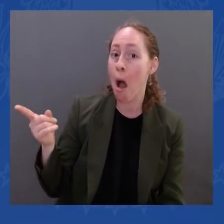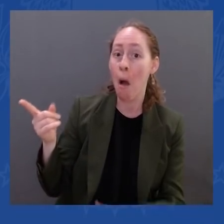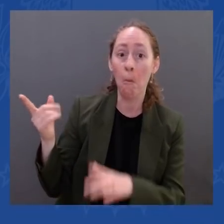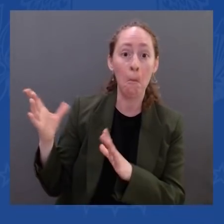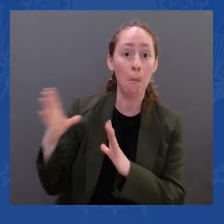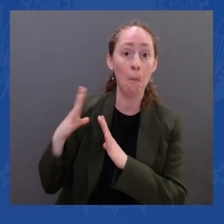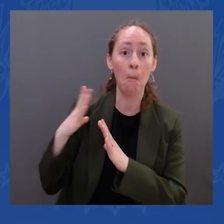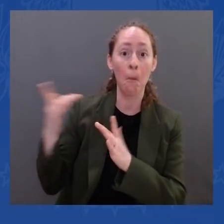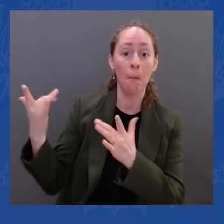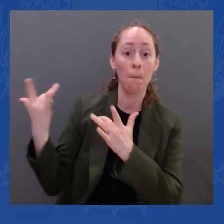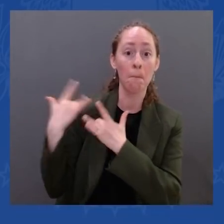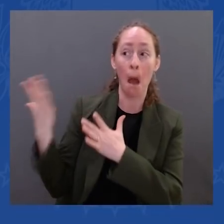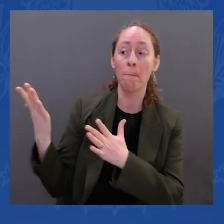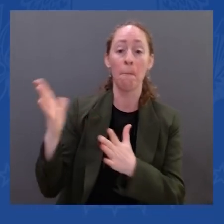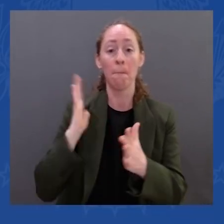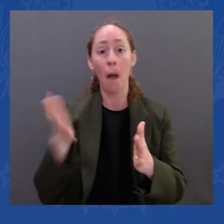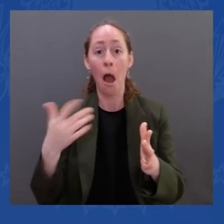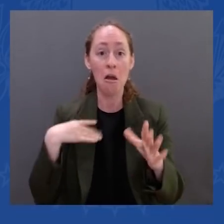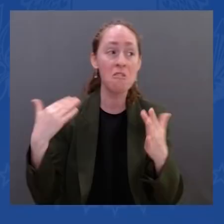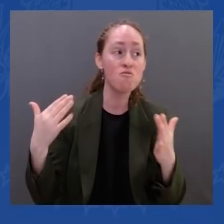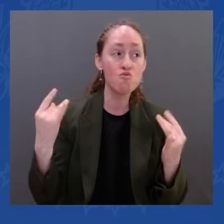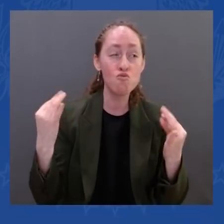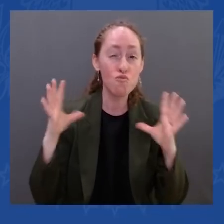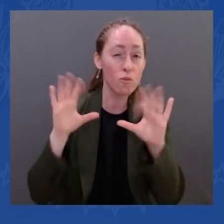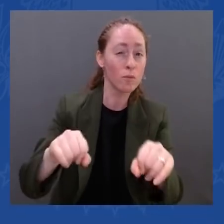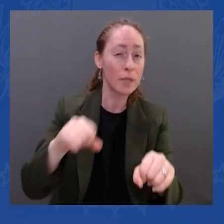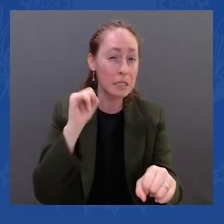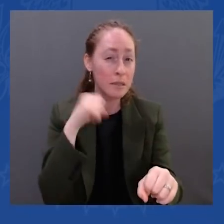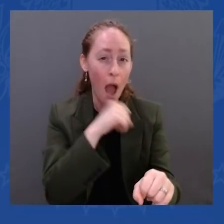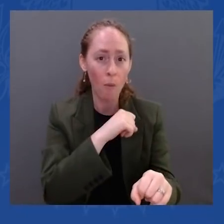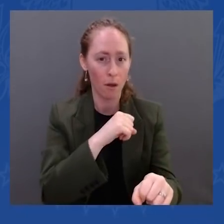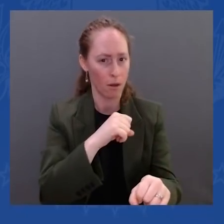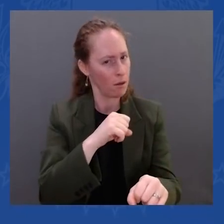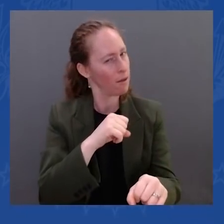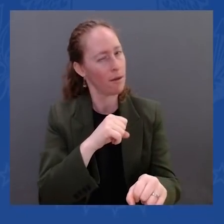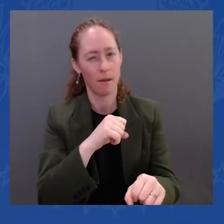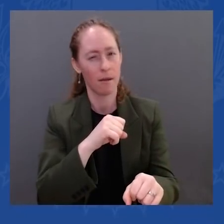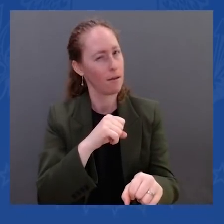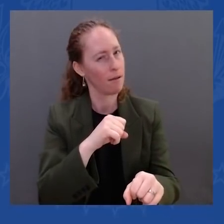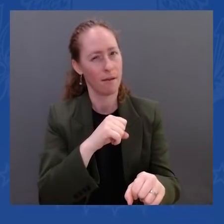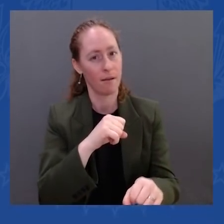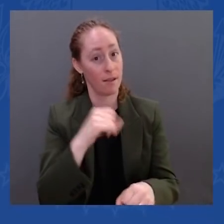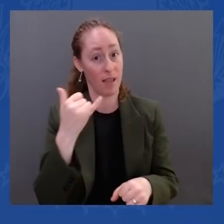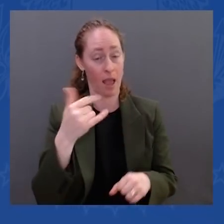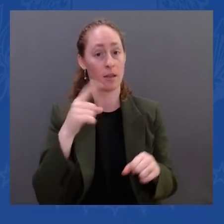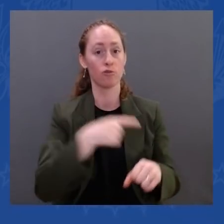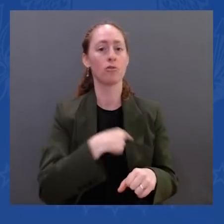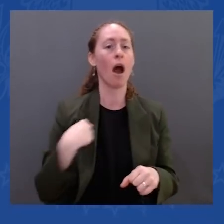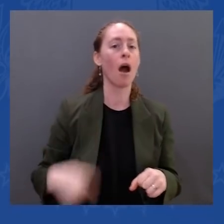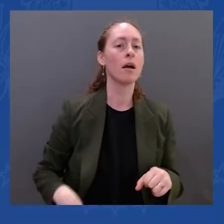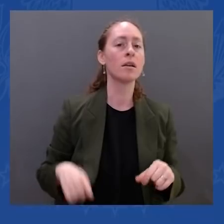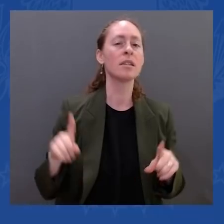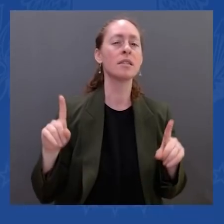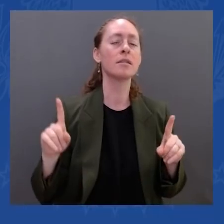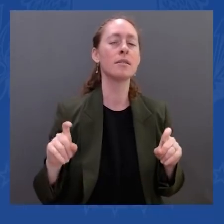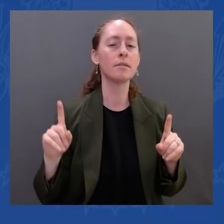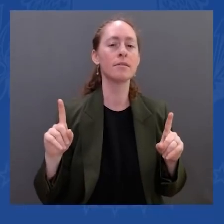and all the maneuvers they've undertaken. But the United States is committed. We've made a commitment. We support the One China policy.